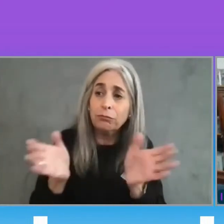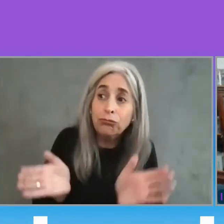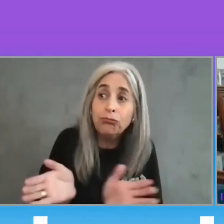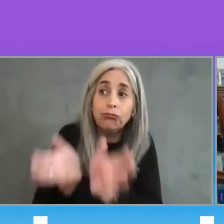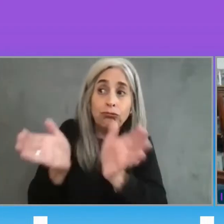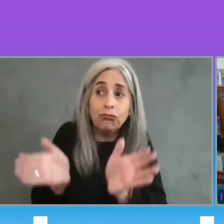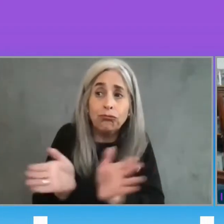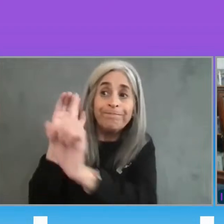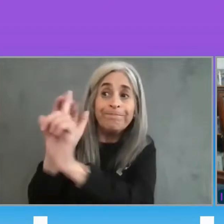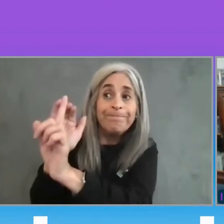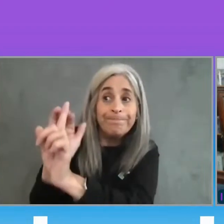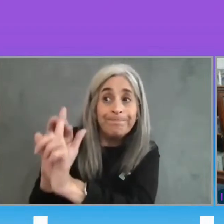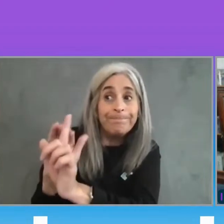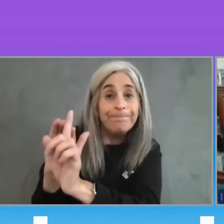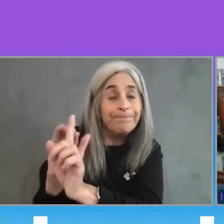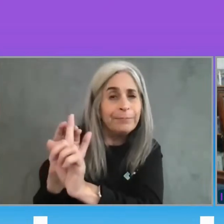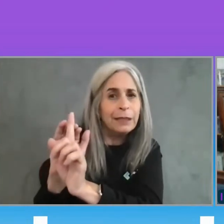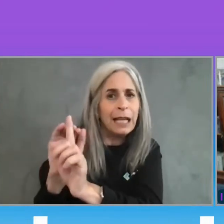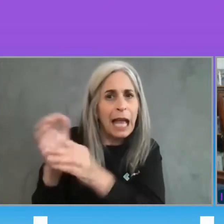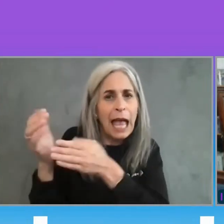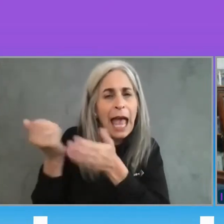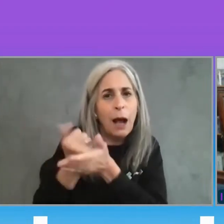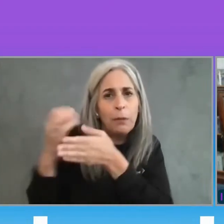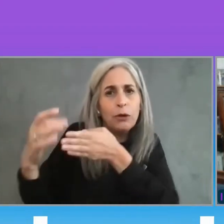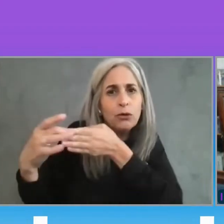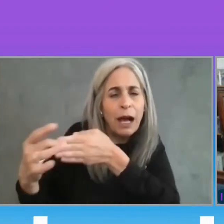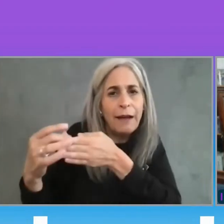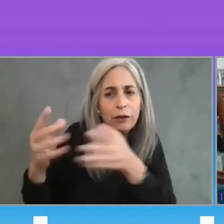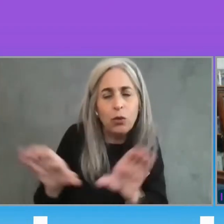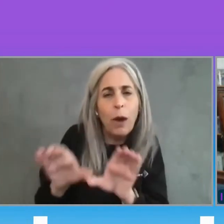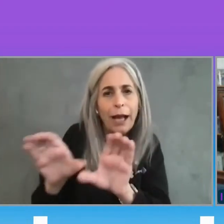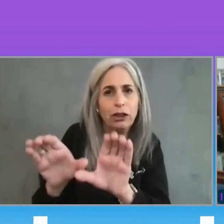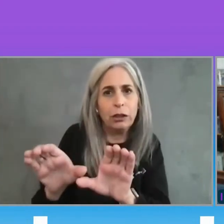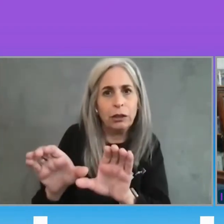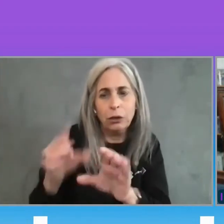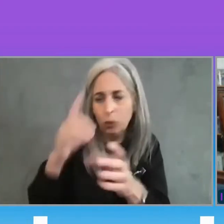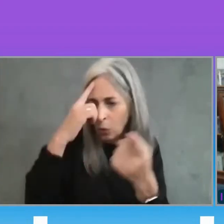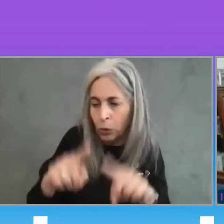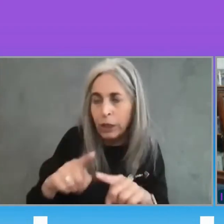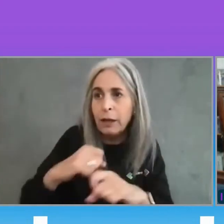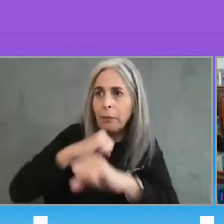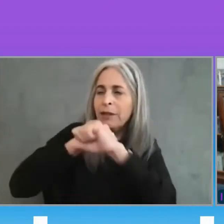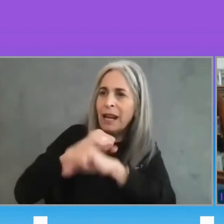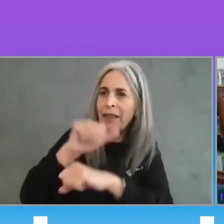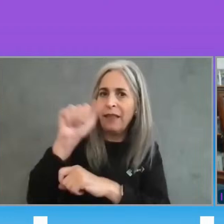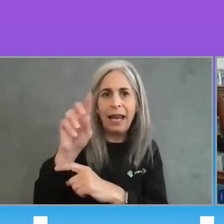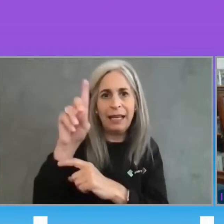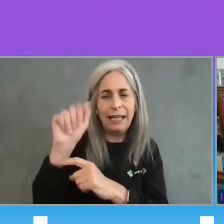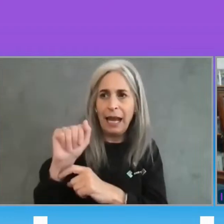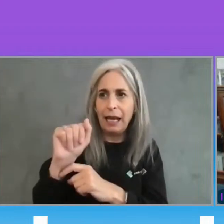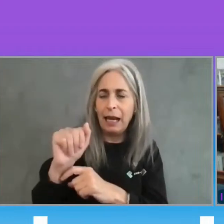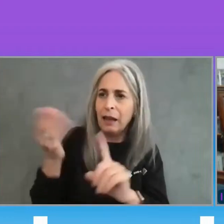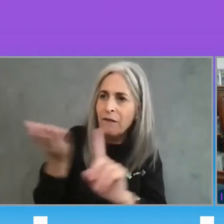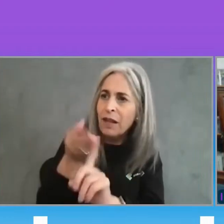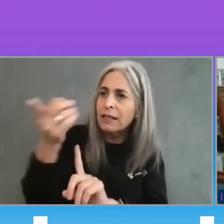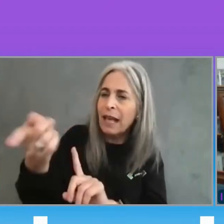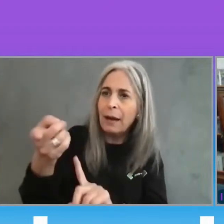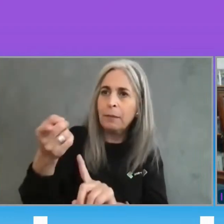them and drive them to action to get them to agree to protect the